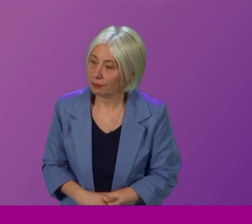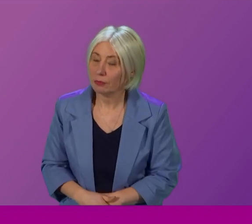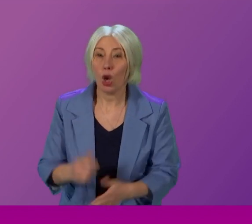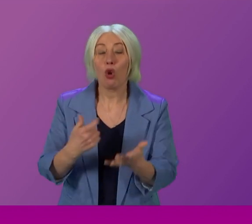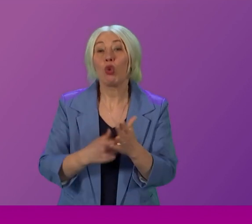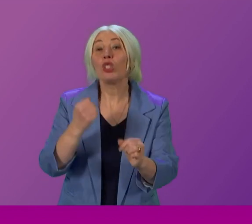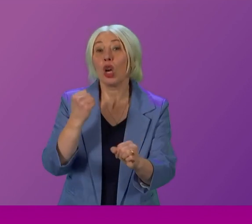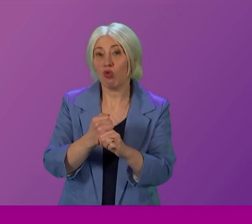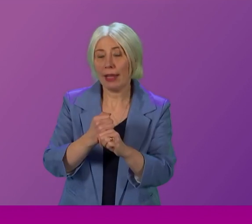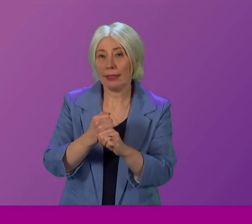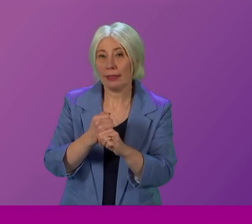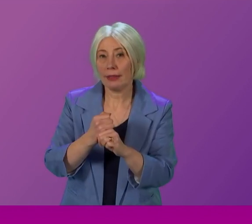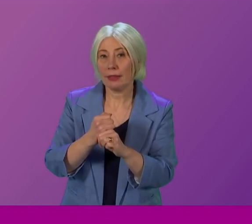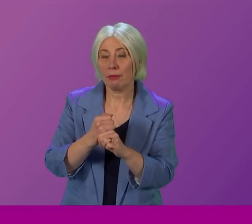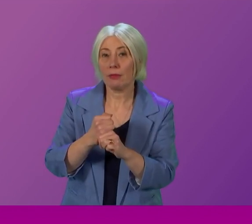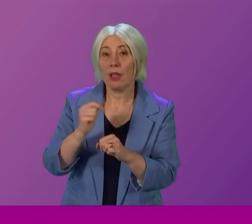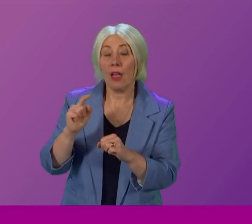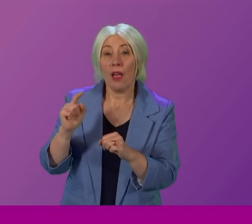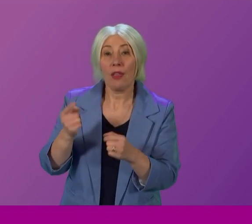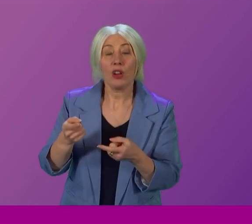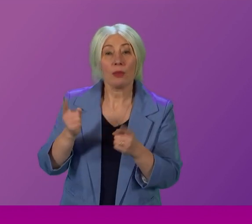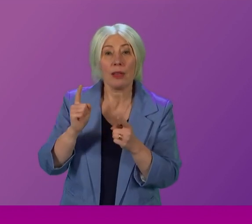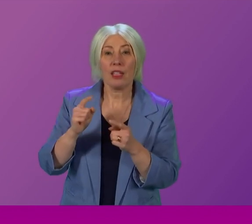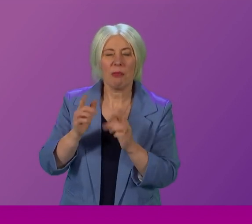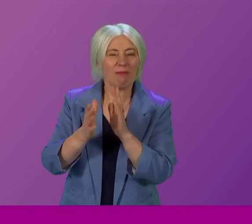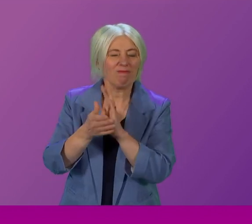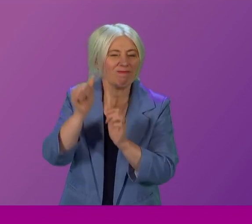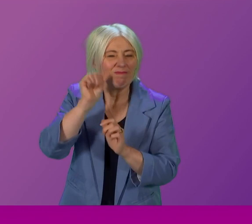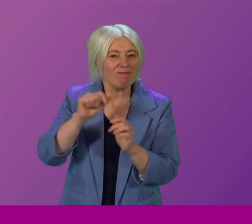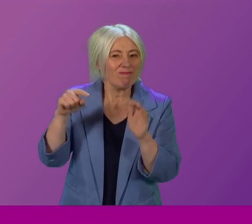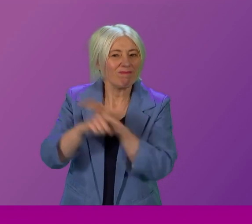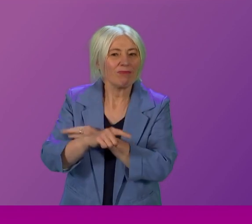The First Minister has betrayed communities in the north of Scotland with her broken promise